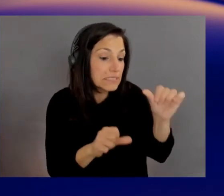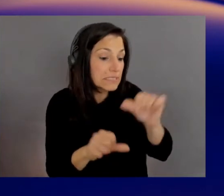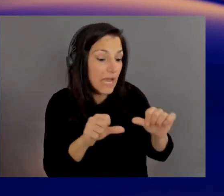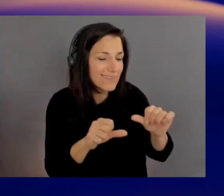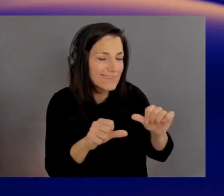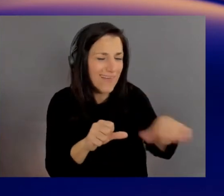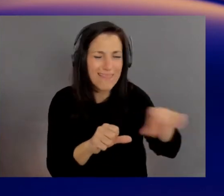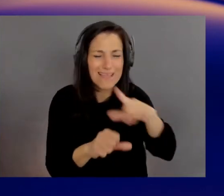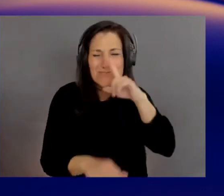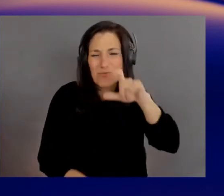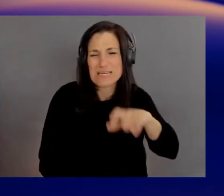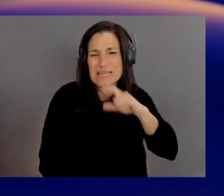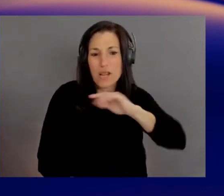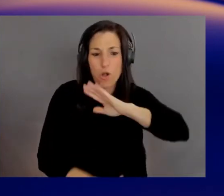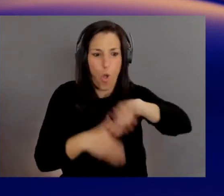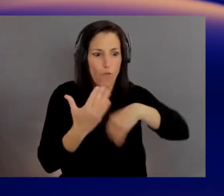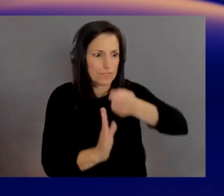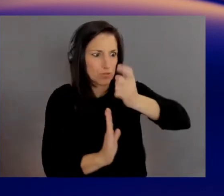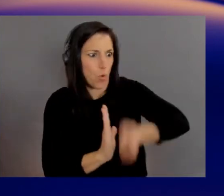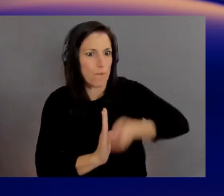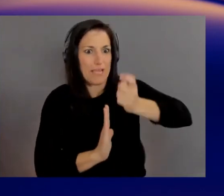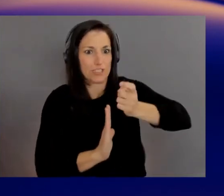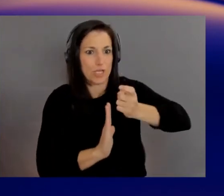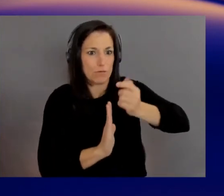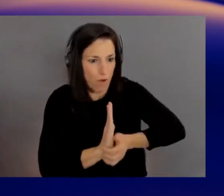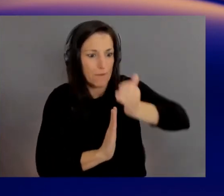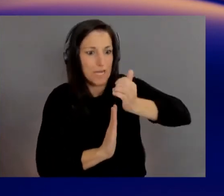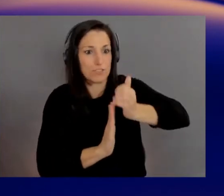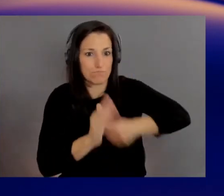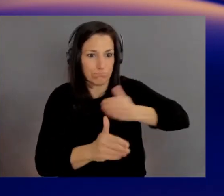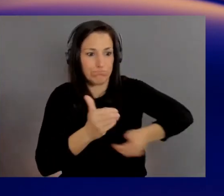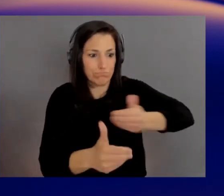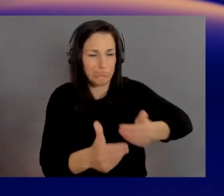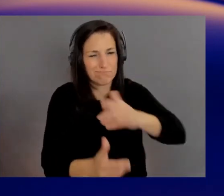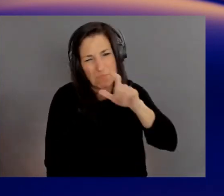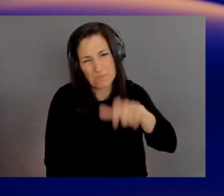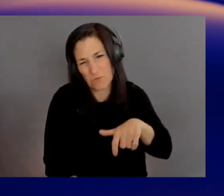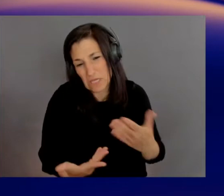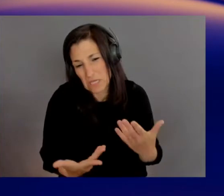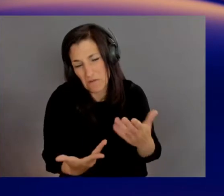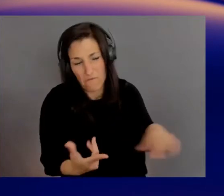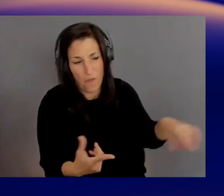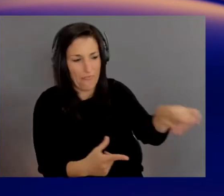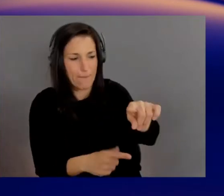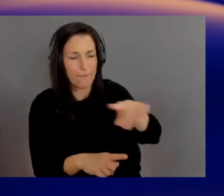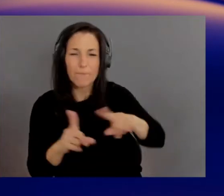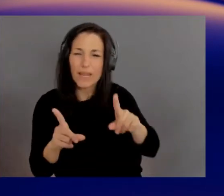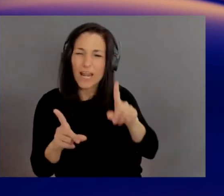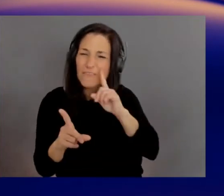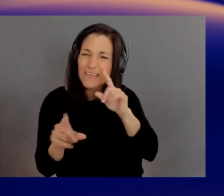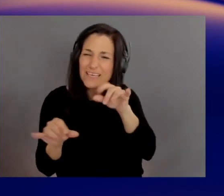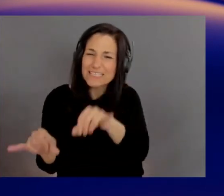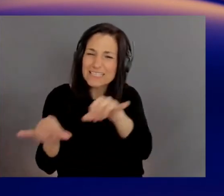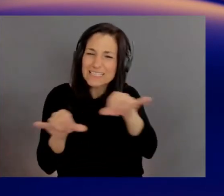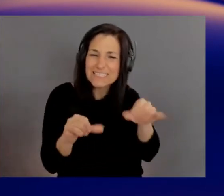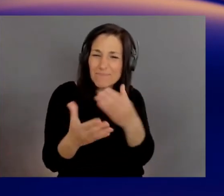But I think the same types of, of things apply here, right? Automating these steps